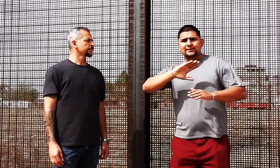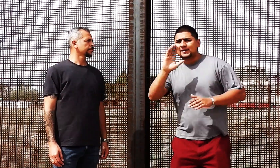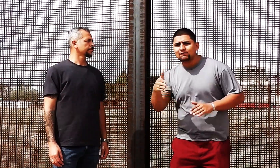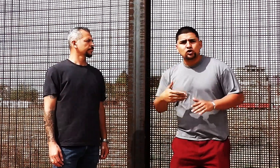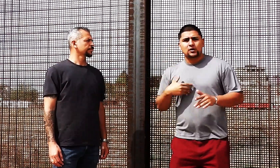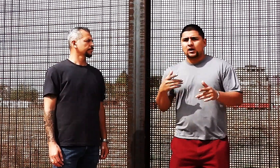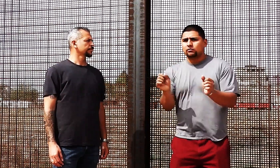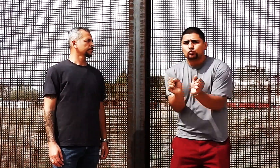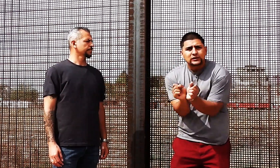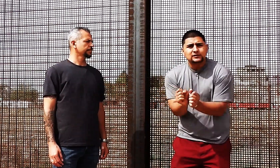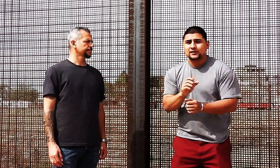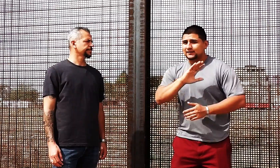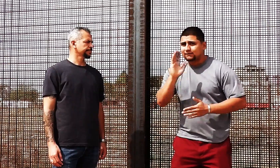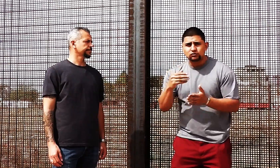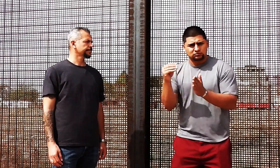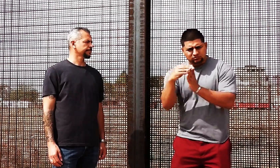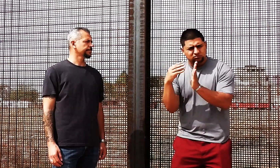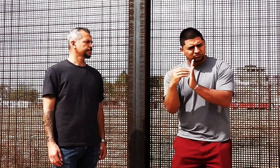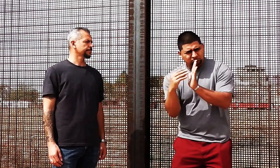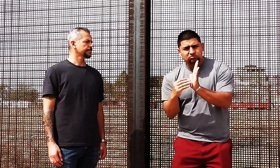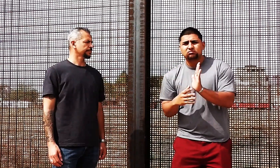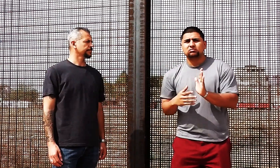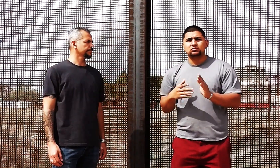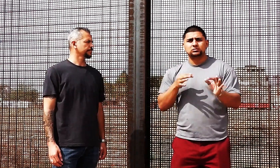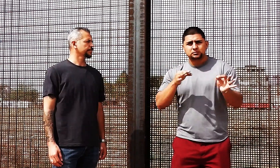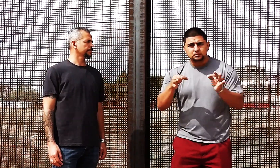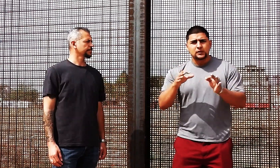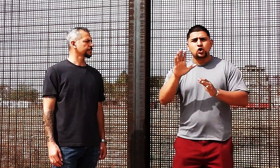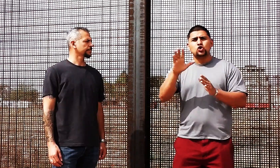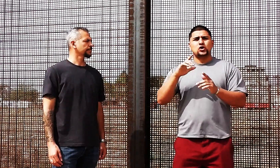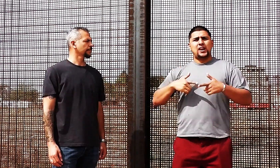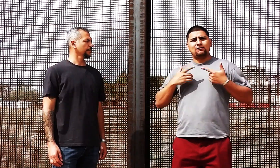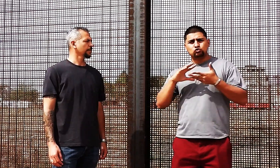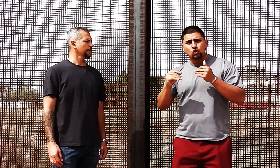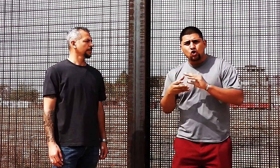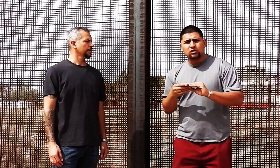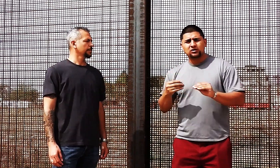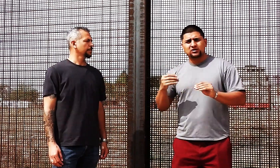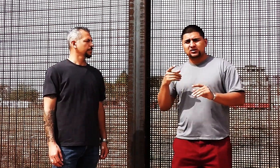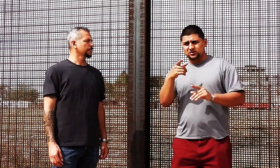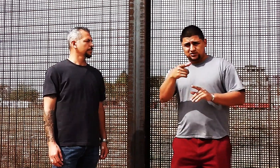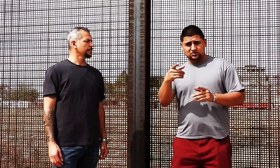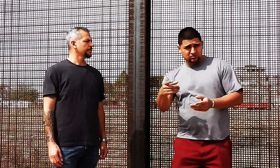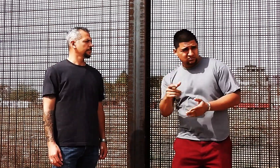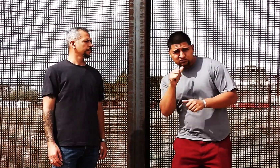I don’t have problem with laws. I don’t get arrested. Put down everything your life story.